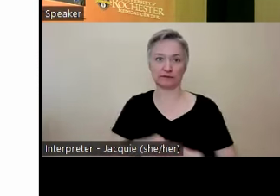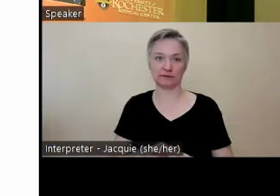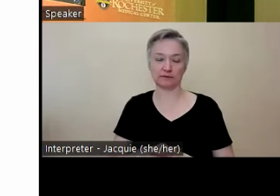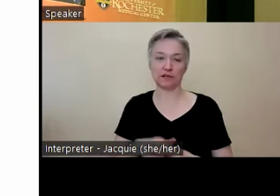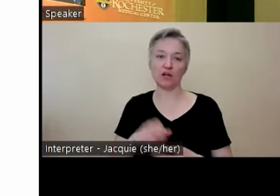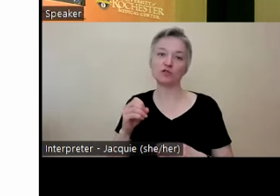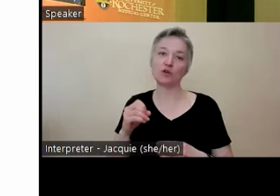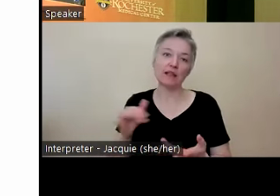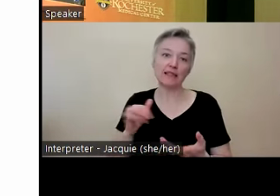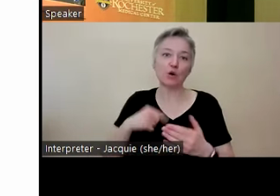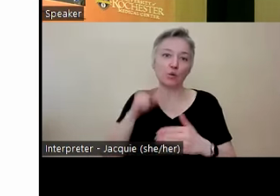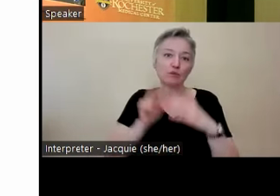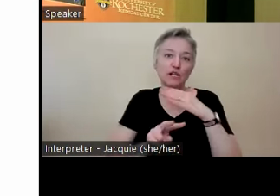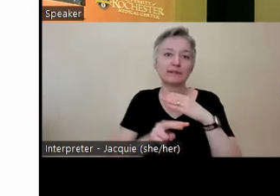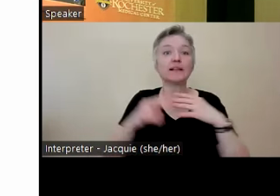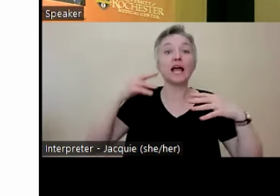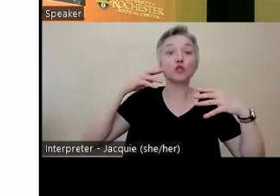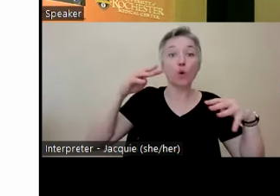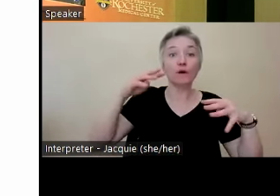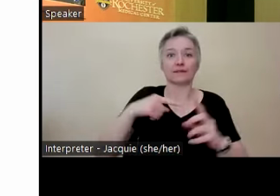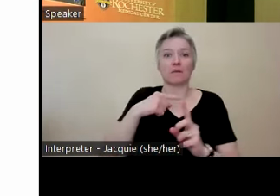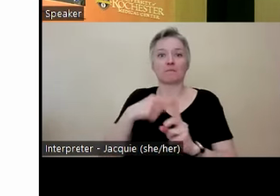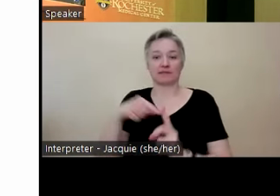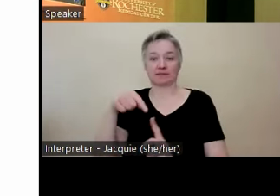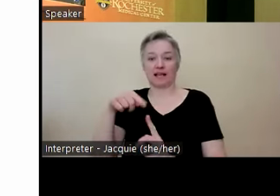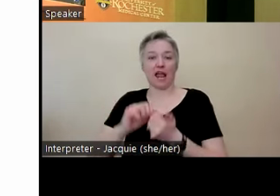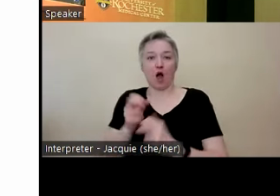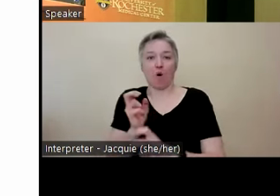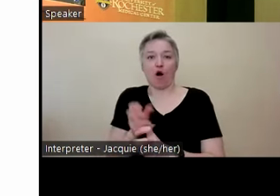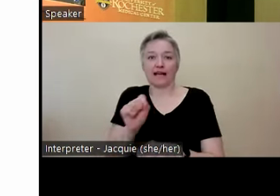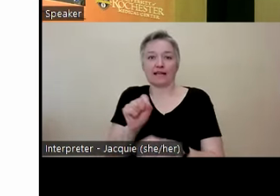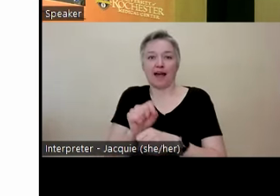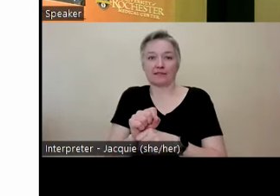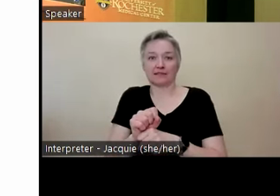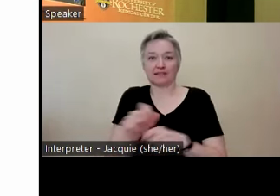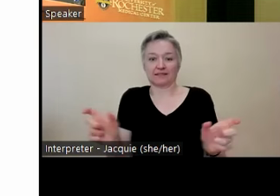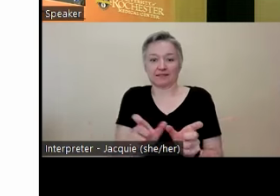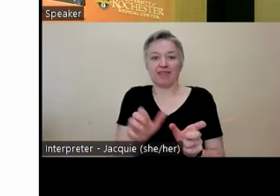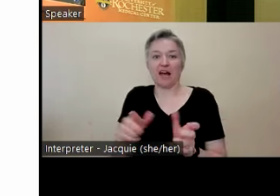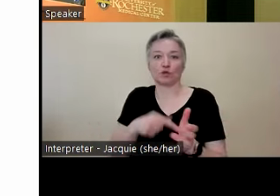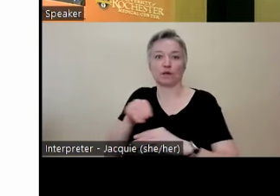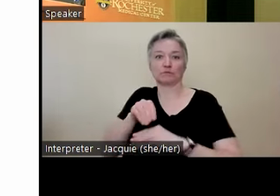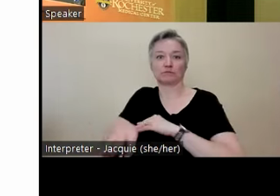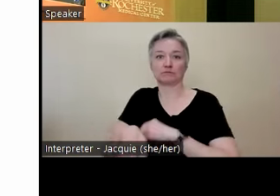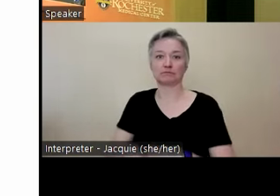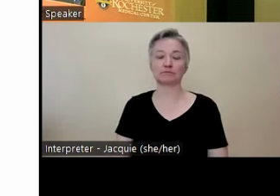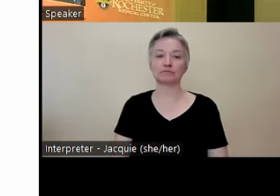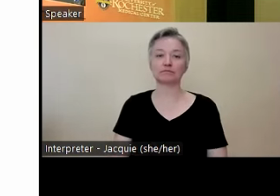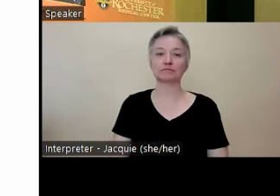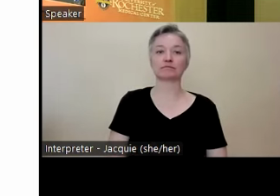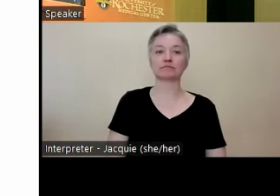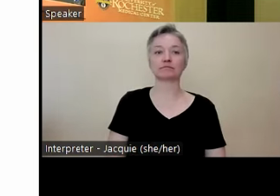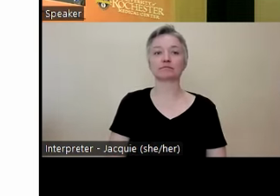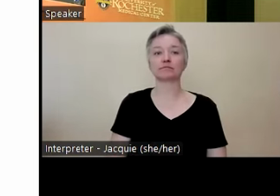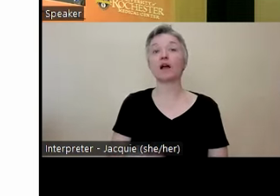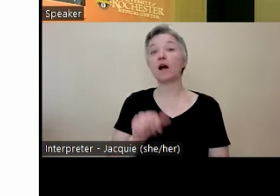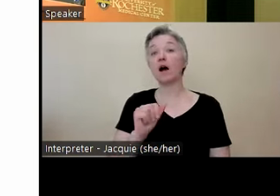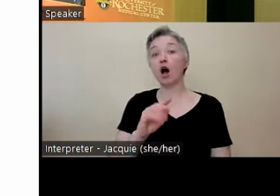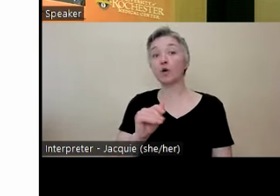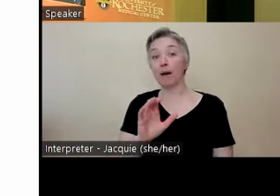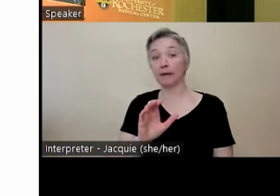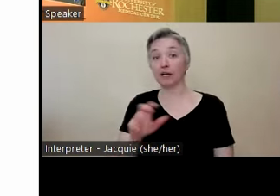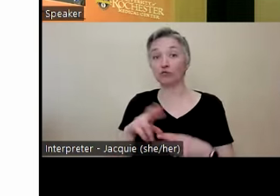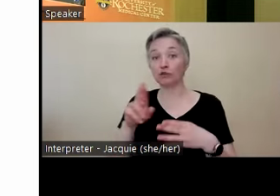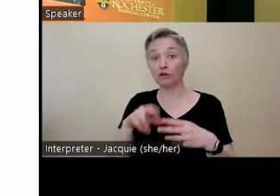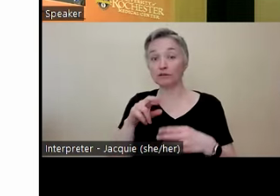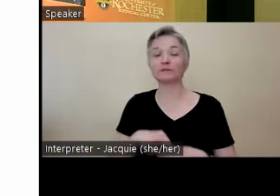predicted next I examine the autonomic results heart rate analyses controlling for Baseline heart